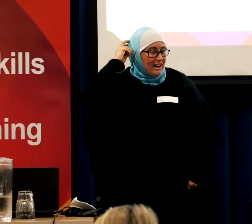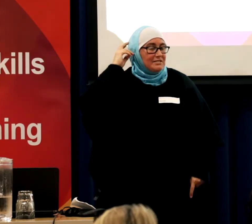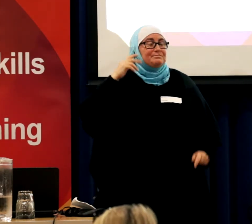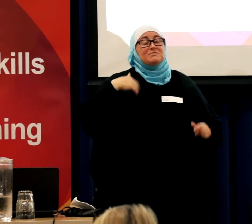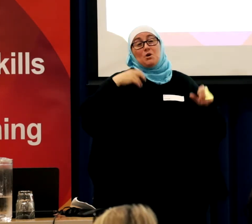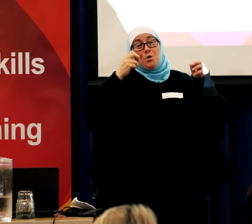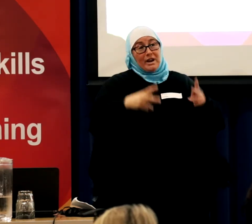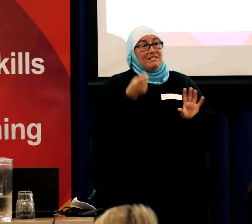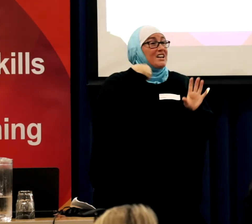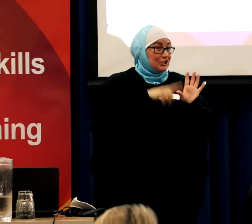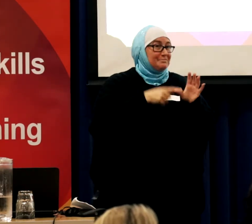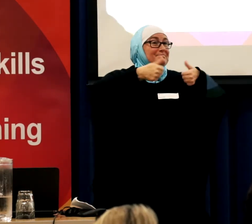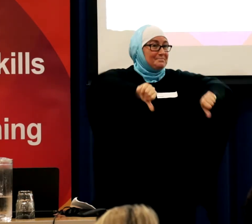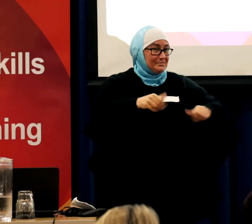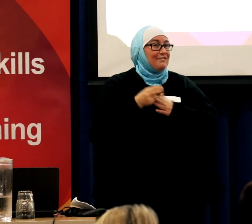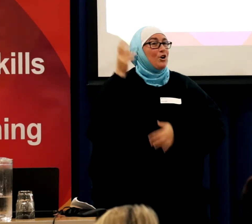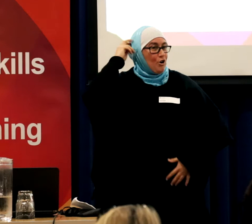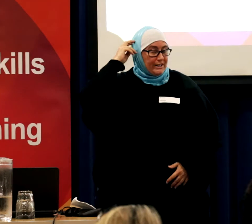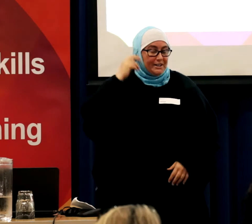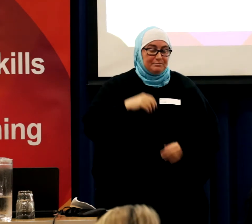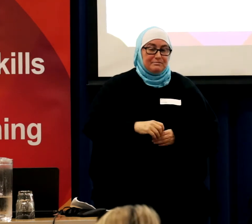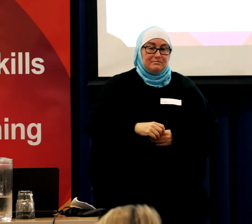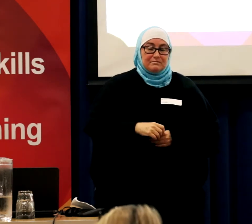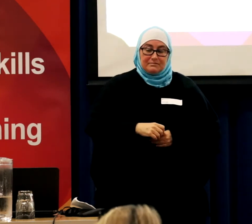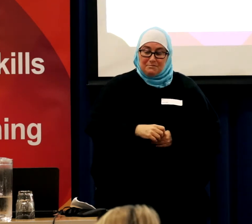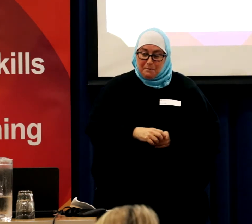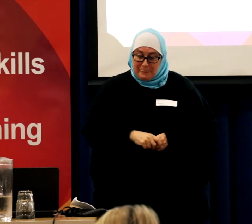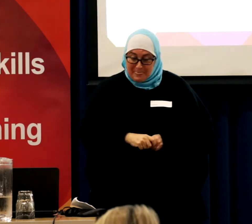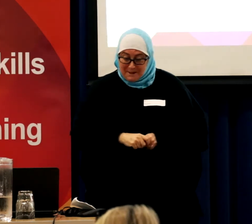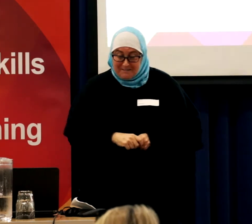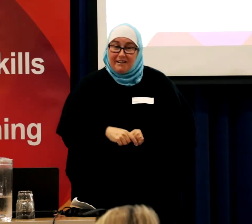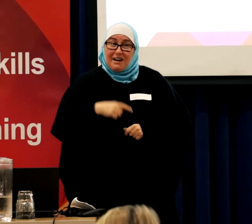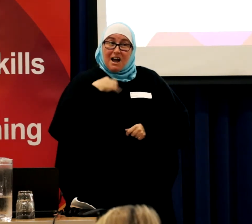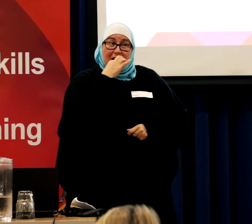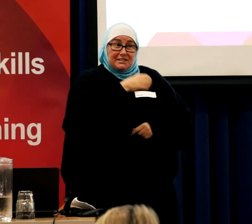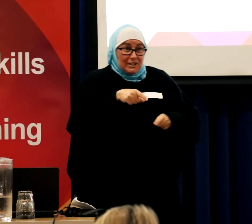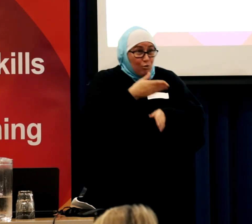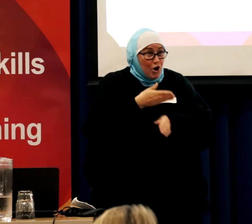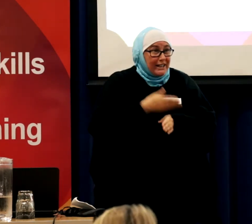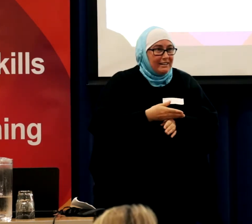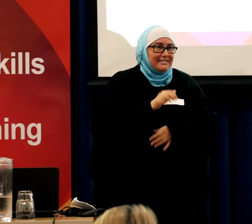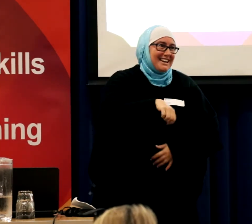So now I’ve got the cochlear. I received it last year.